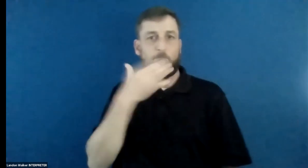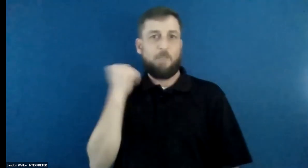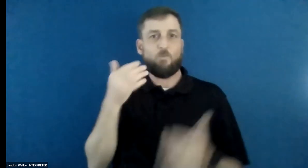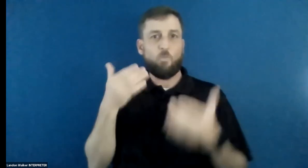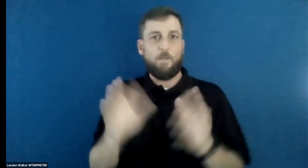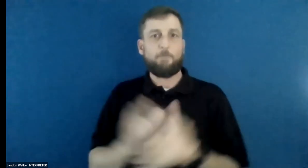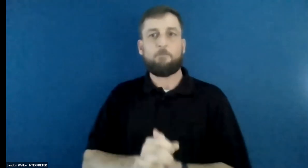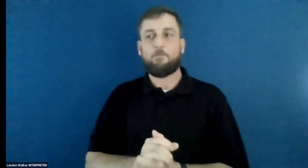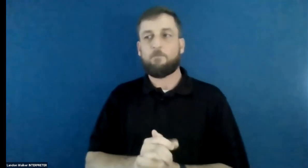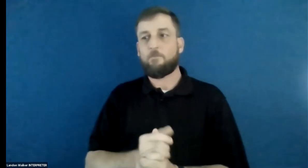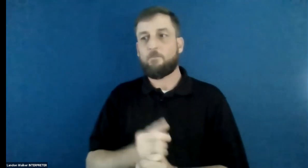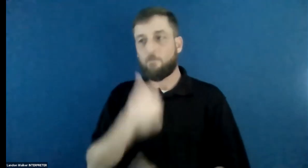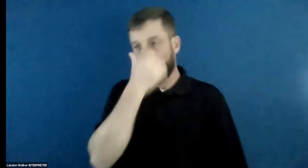Okay.